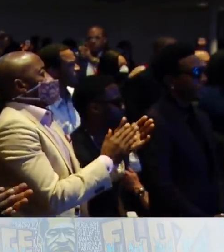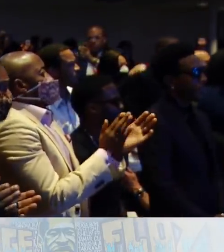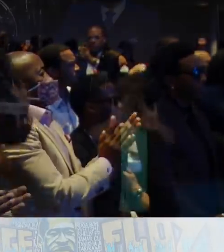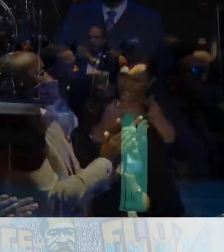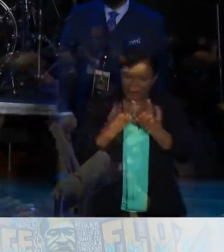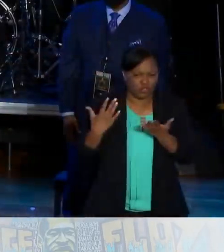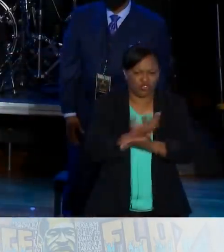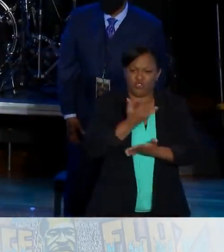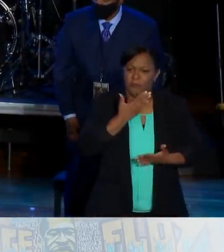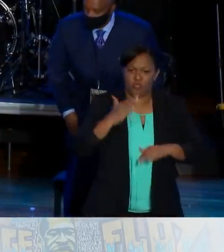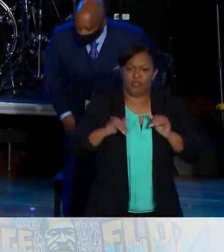HIS FAMILY DESERVED BETTER THAN THAT.